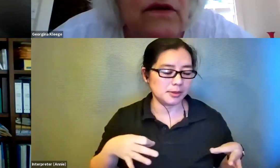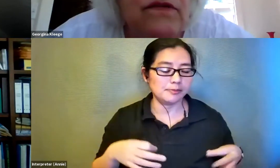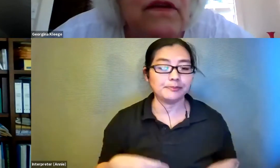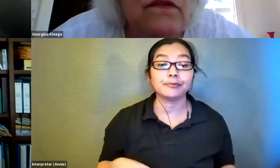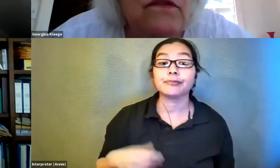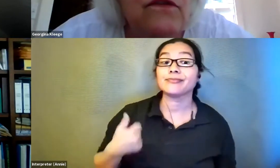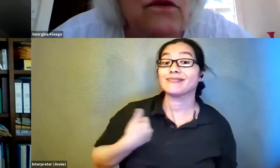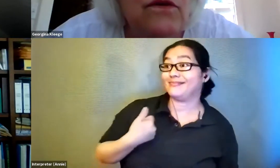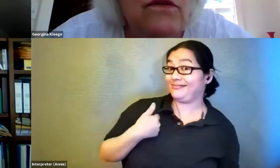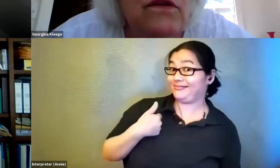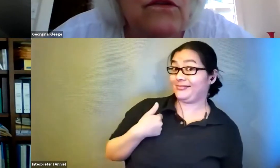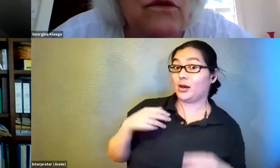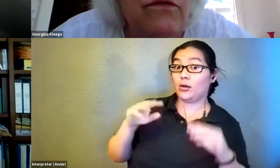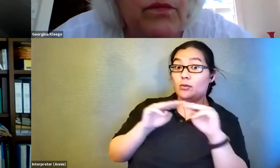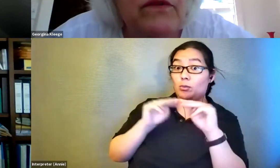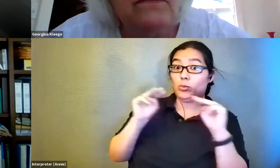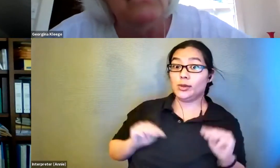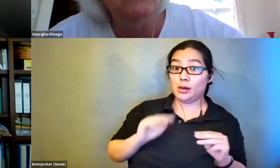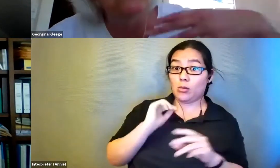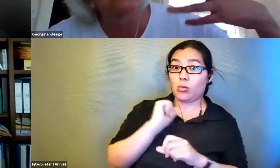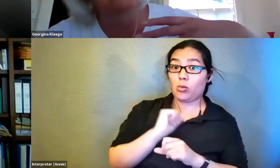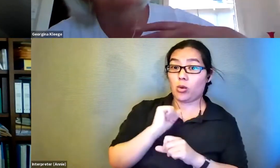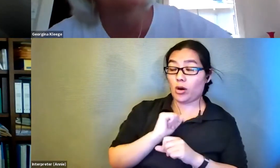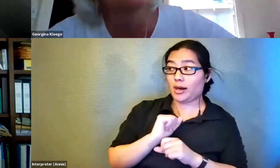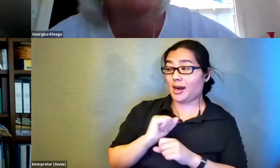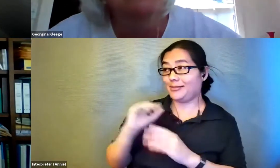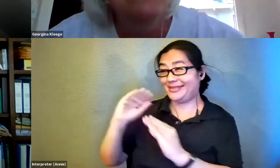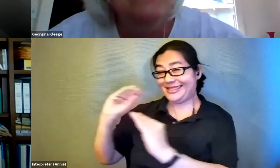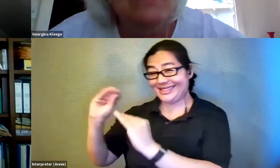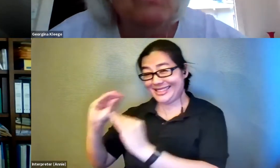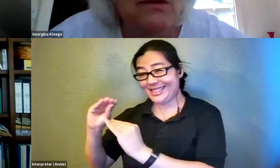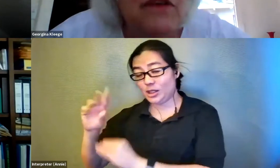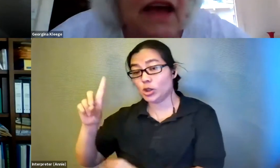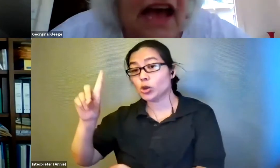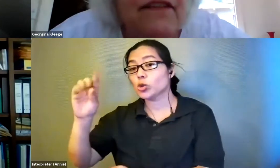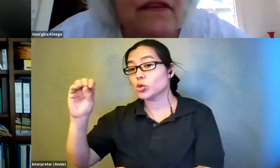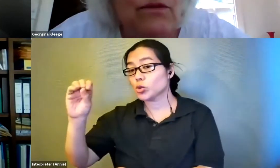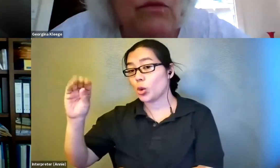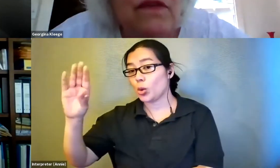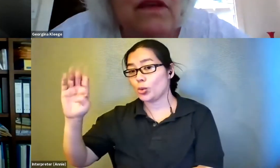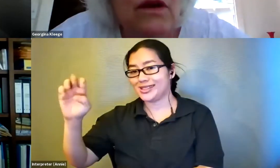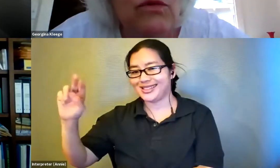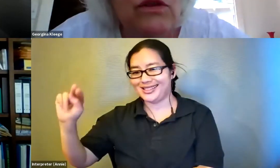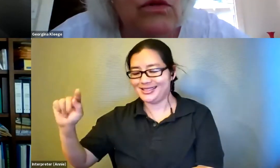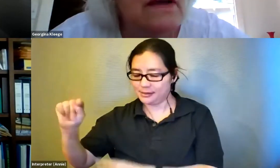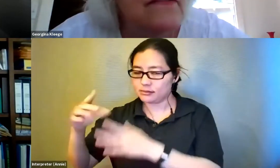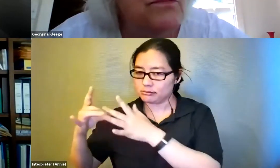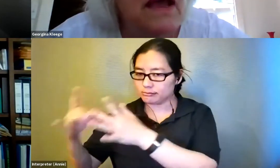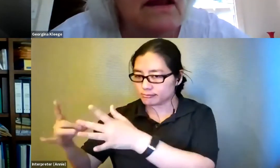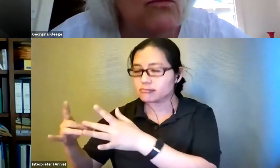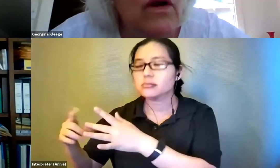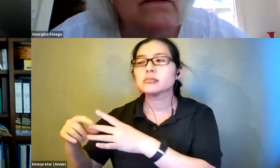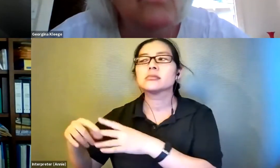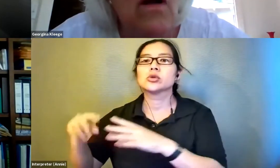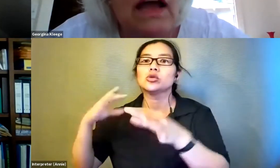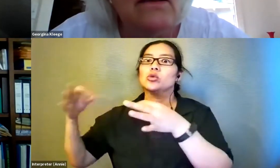cents to do verbal description of art. When you look at this painting, where does your eye